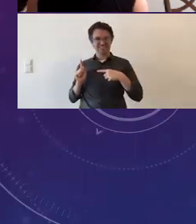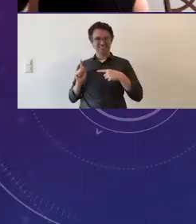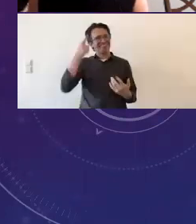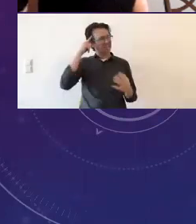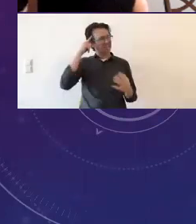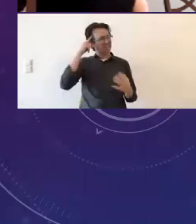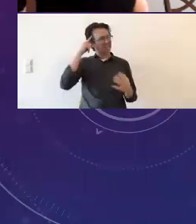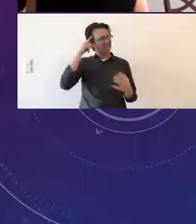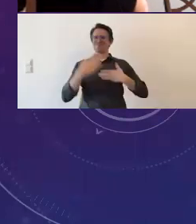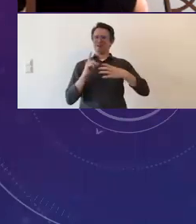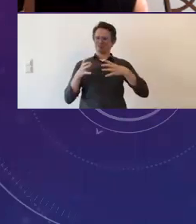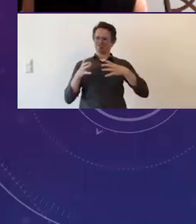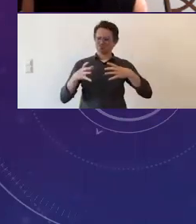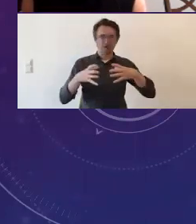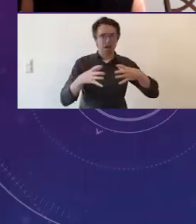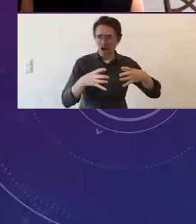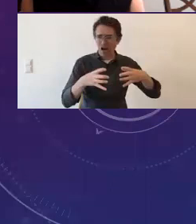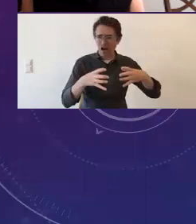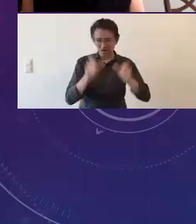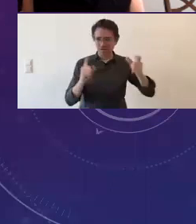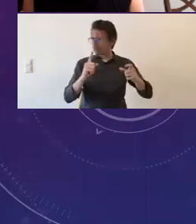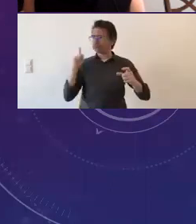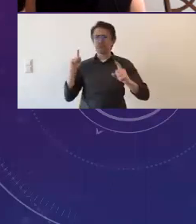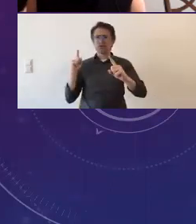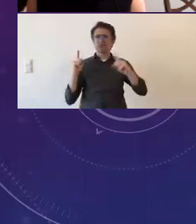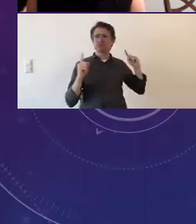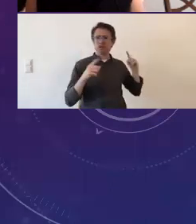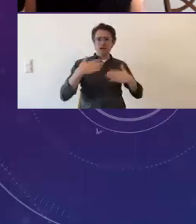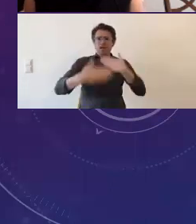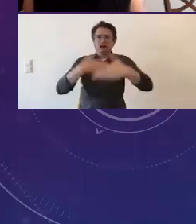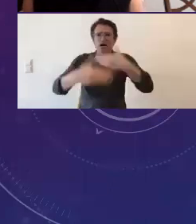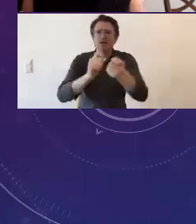people who are deafblind during the cosette ever so these a lot